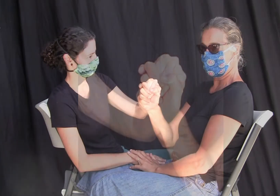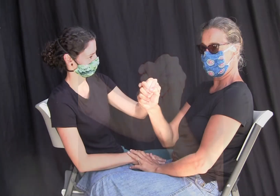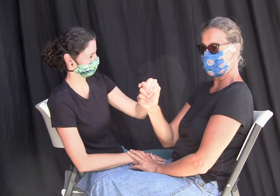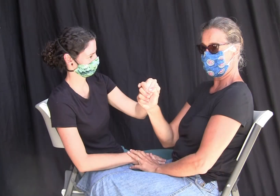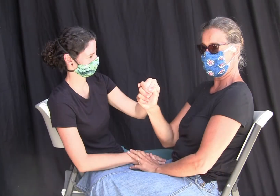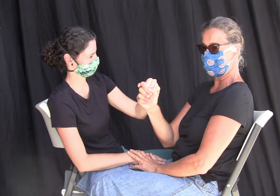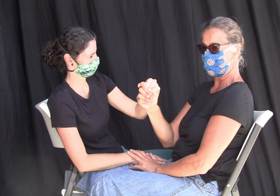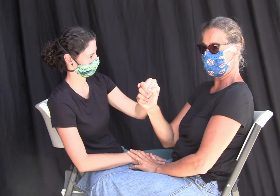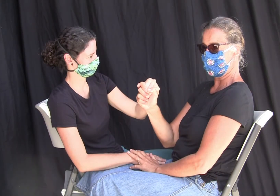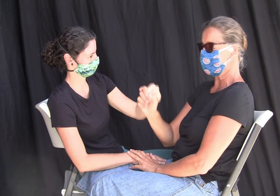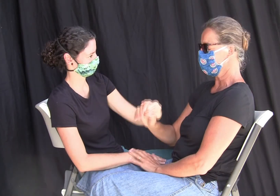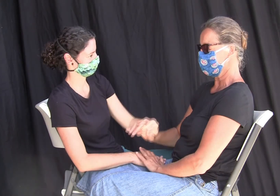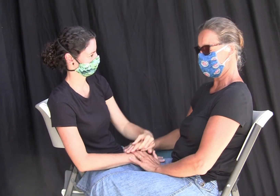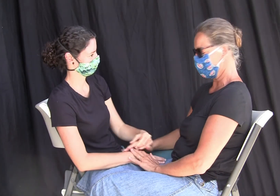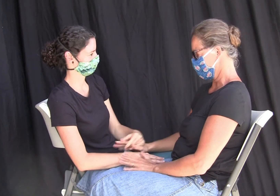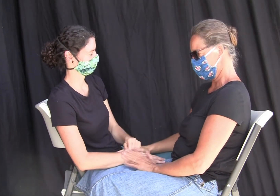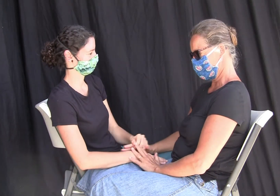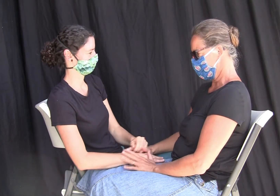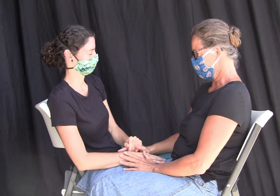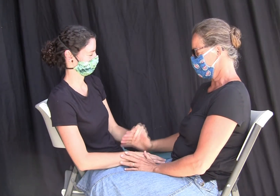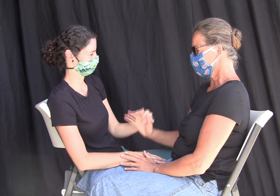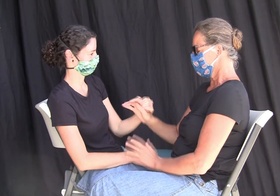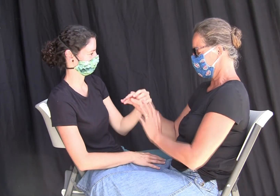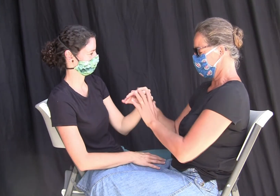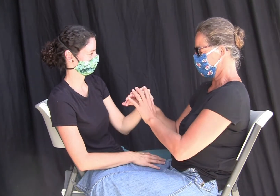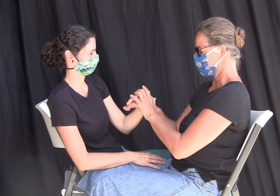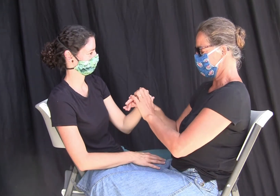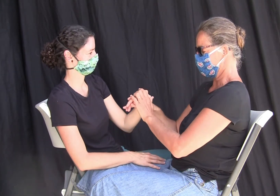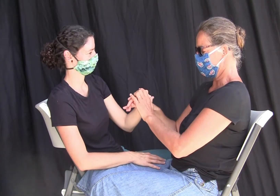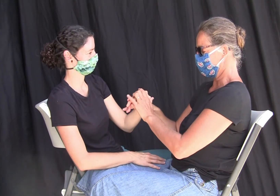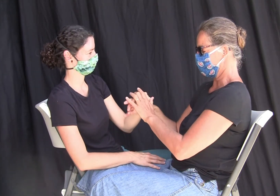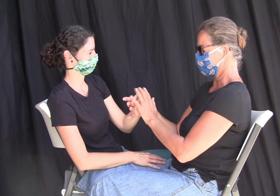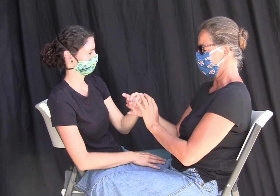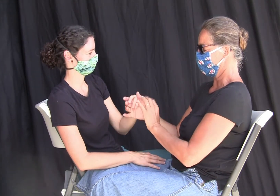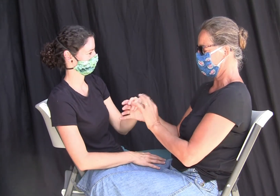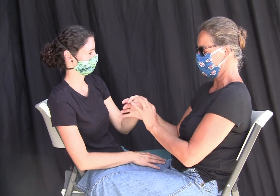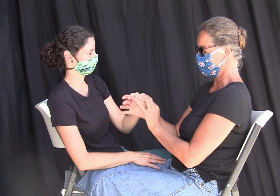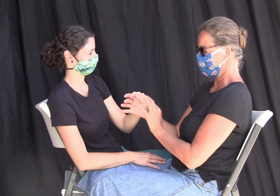Instead, their hands should be spread open across the back of your hand to maximize reception.